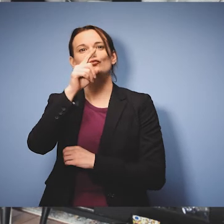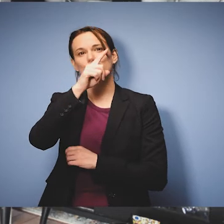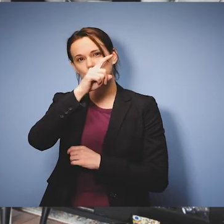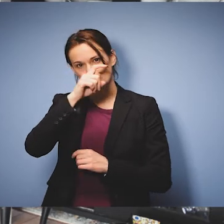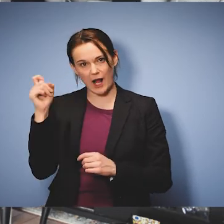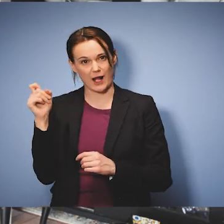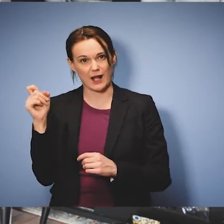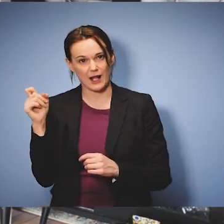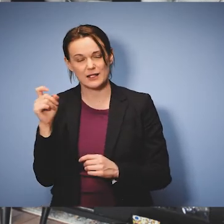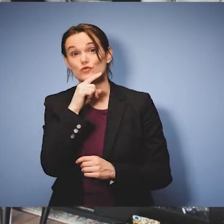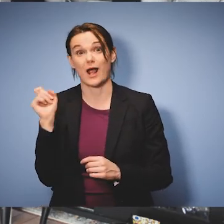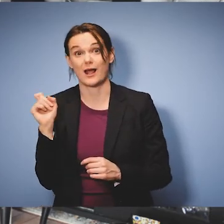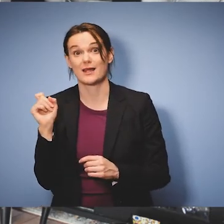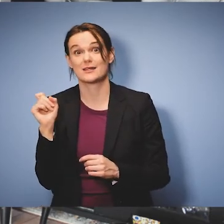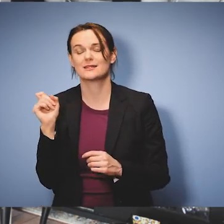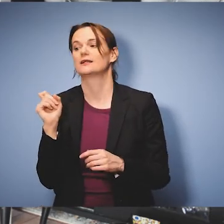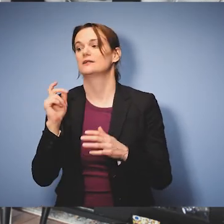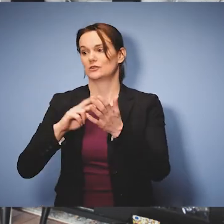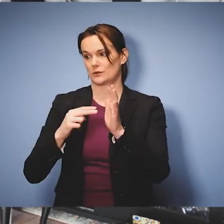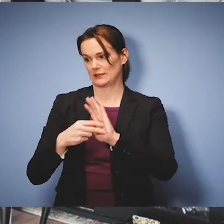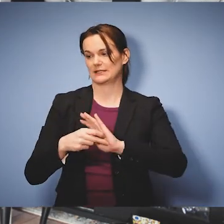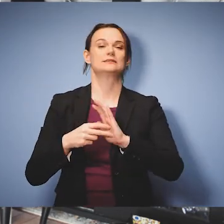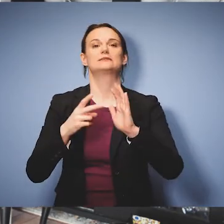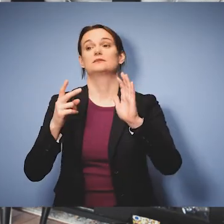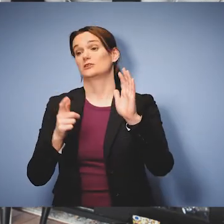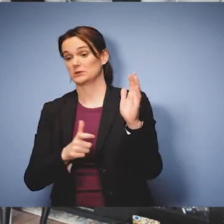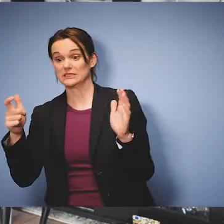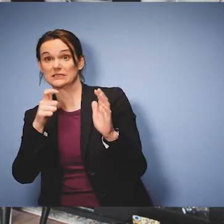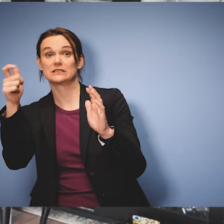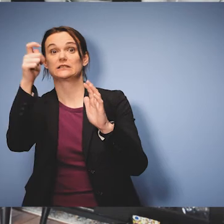once you finish at that end of the wall you're able to come back here and start painting right away.